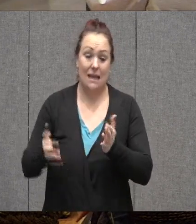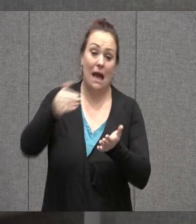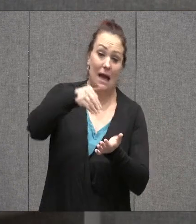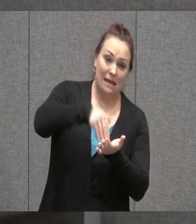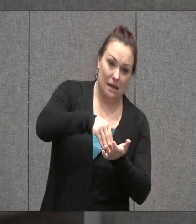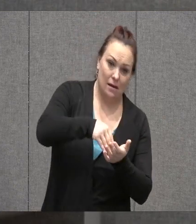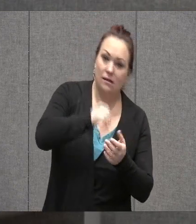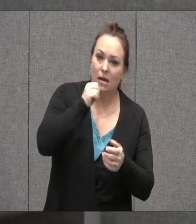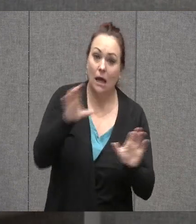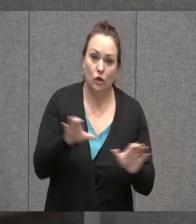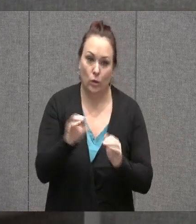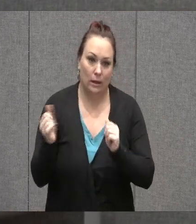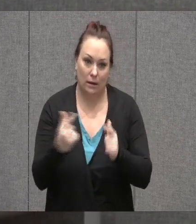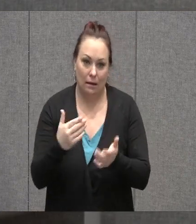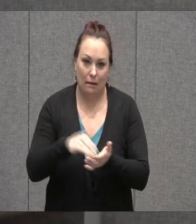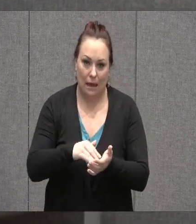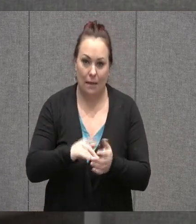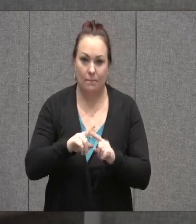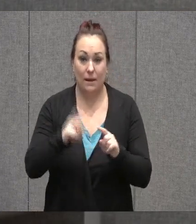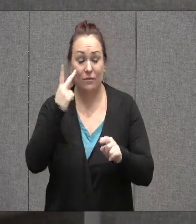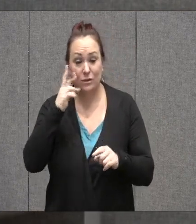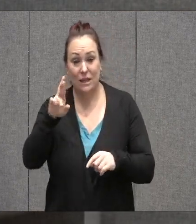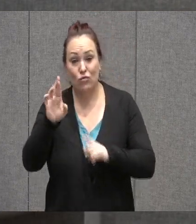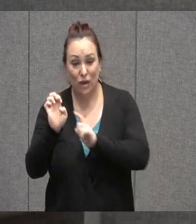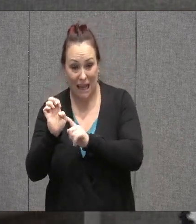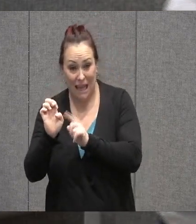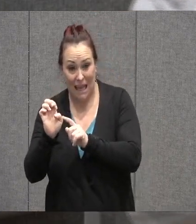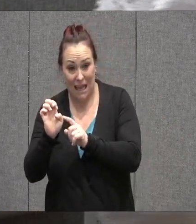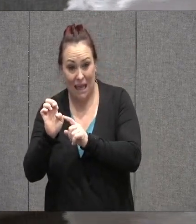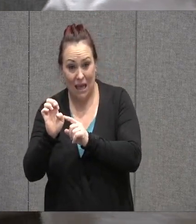When you see it it just means again.